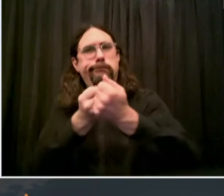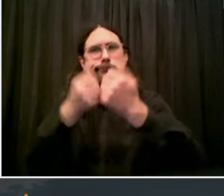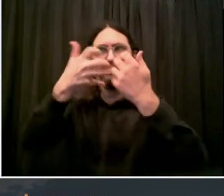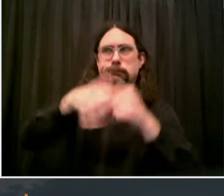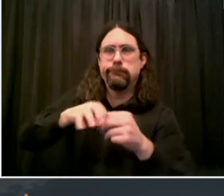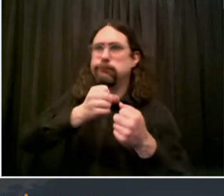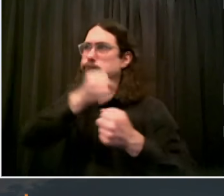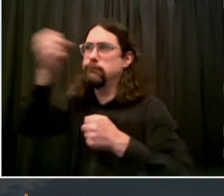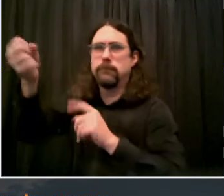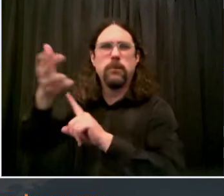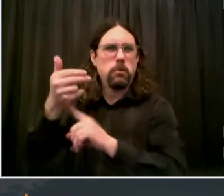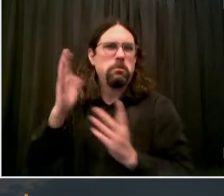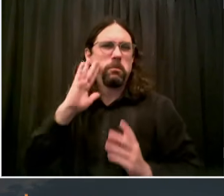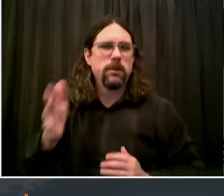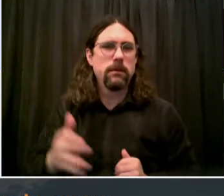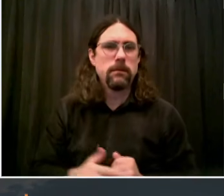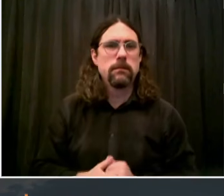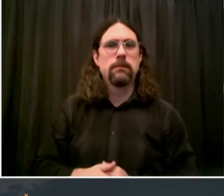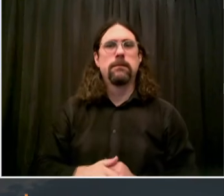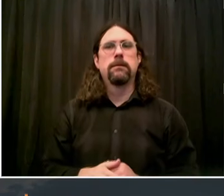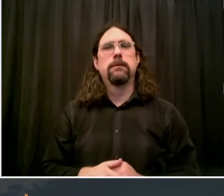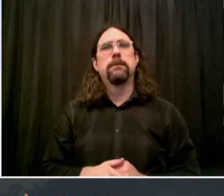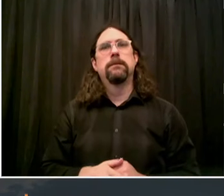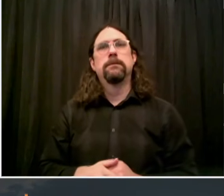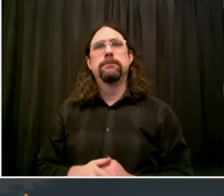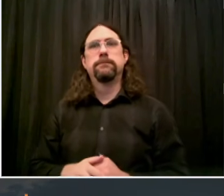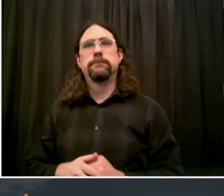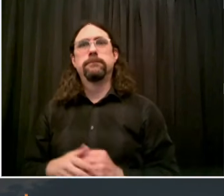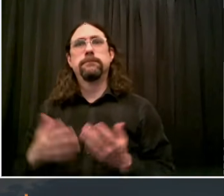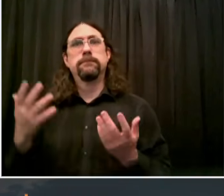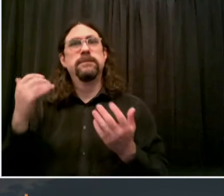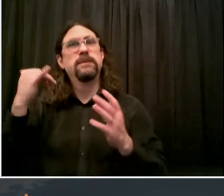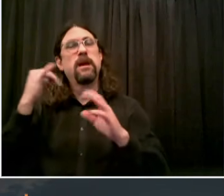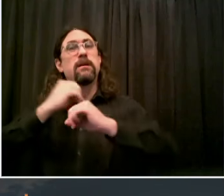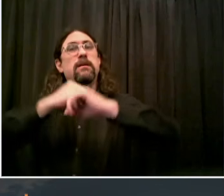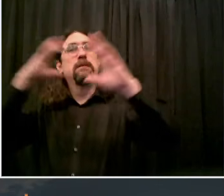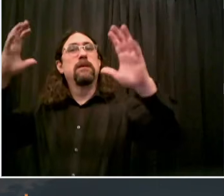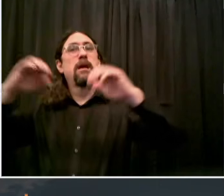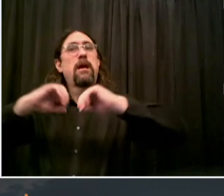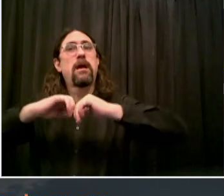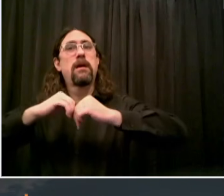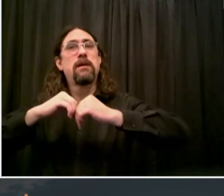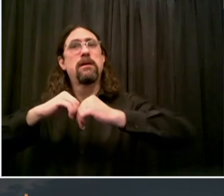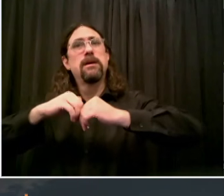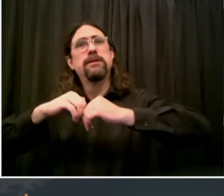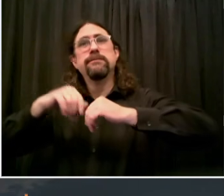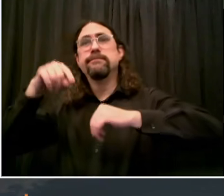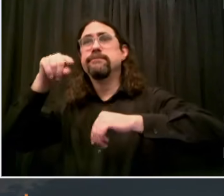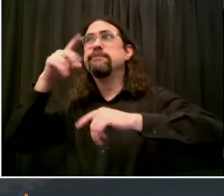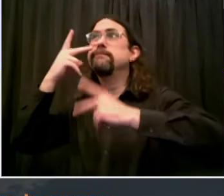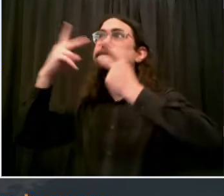ARE IN THAT SETTLING, GETTING THROUGH THE DISEASE, MAKING SURE YOU'RE NOT